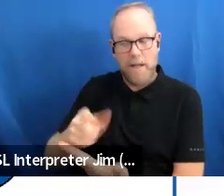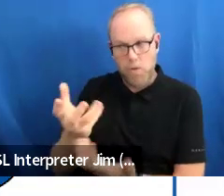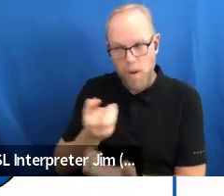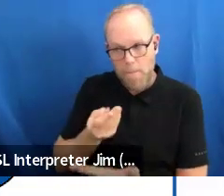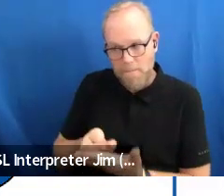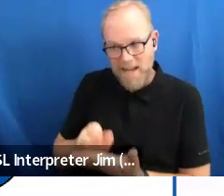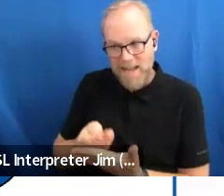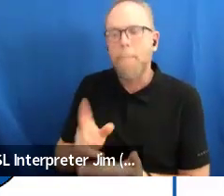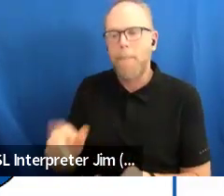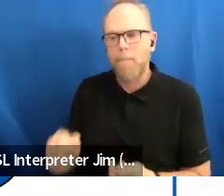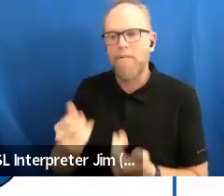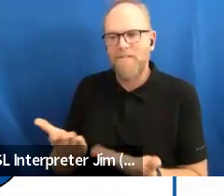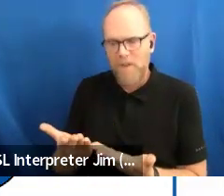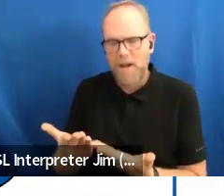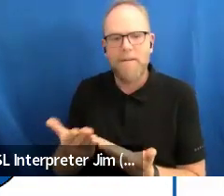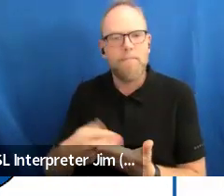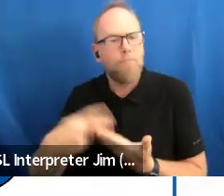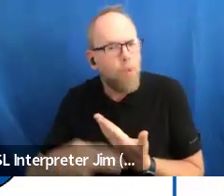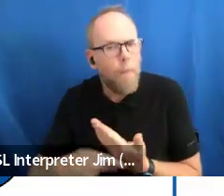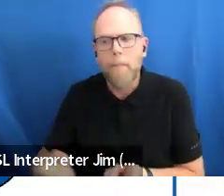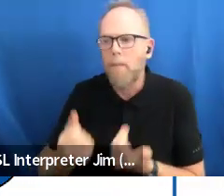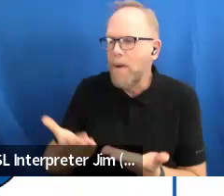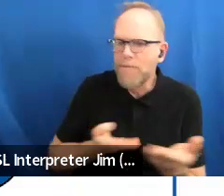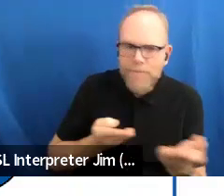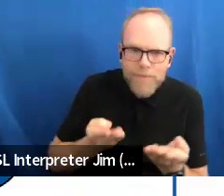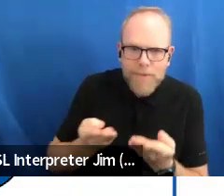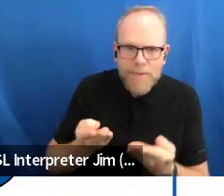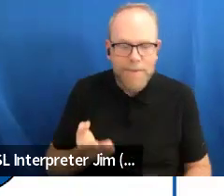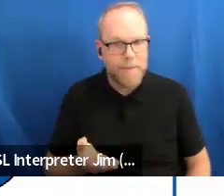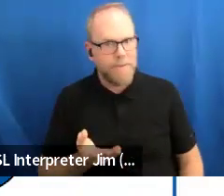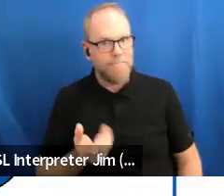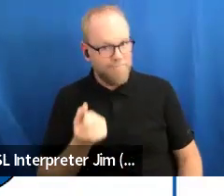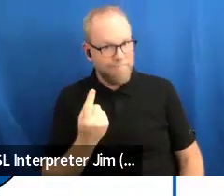So even before the ADA, 504, once it was implemented, said, hey,